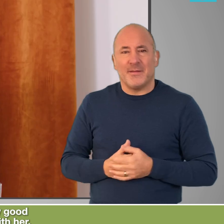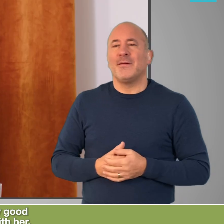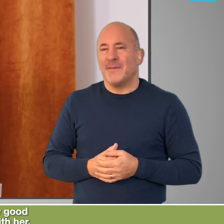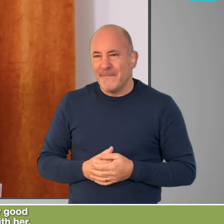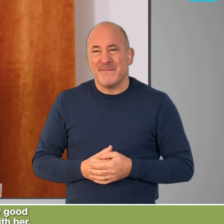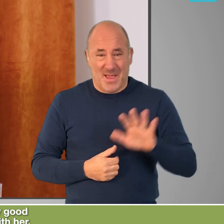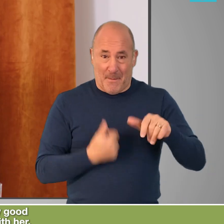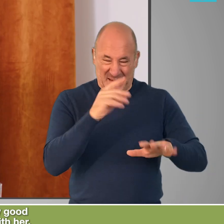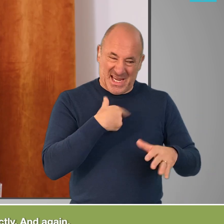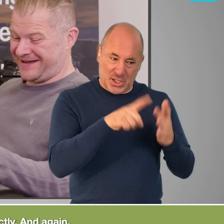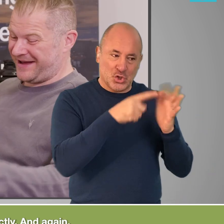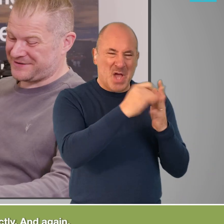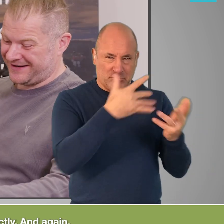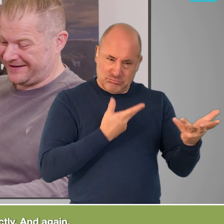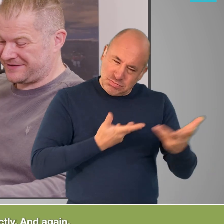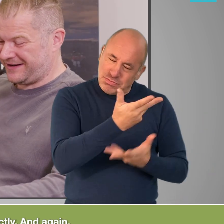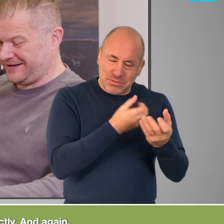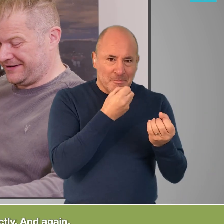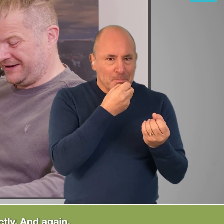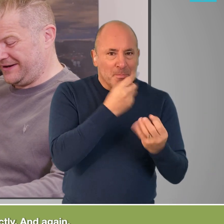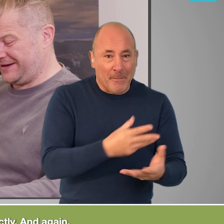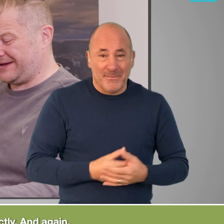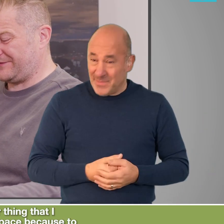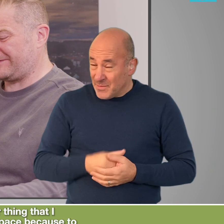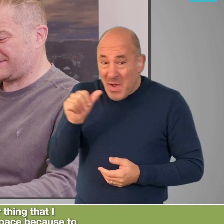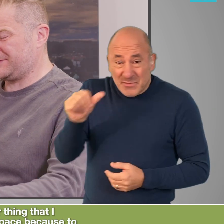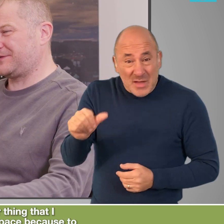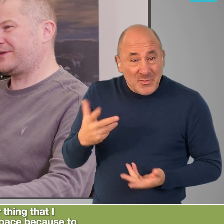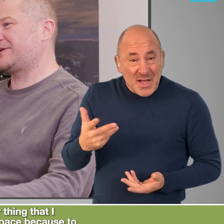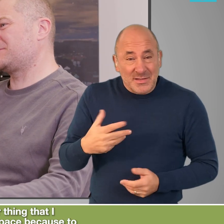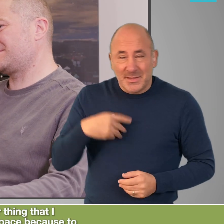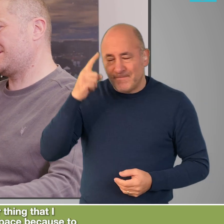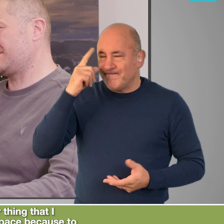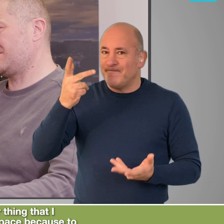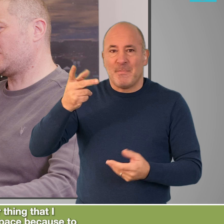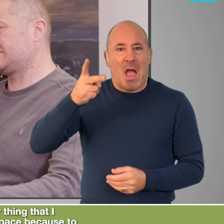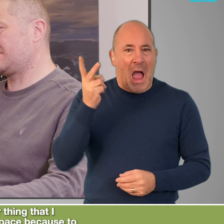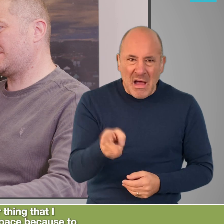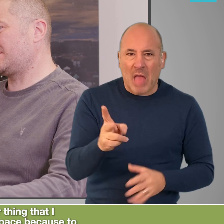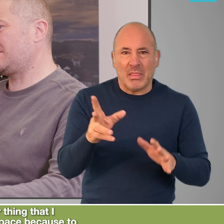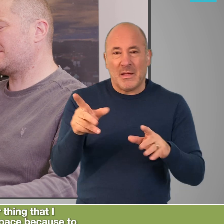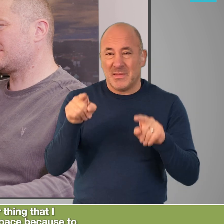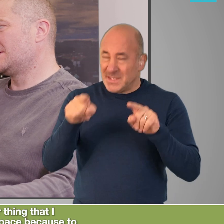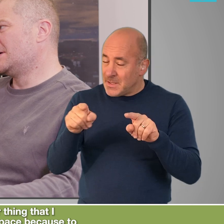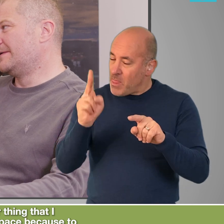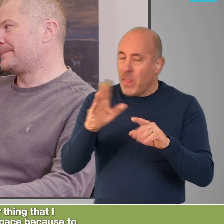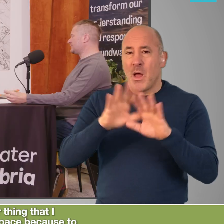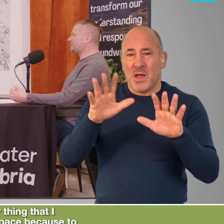We had a really good conversation with her. Yeah, yeah, exactly, exactly. And again, I think that's another thing that I would say is watch this space because to